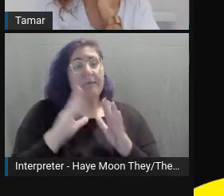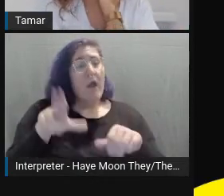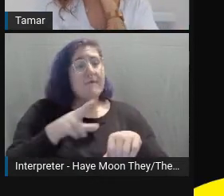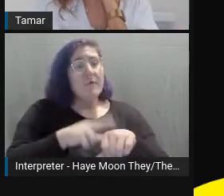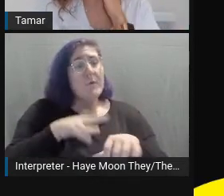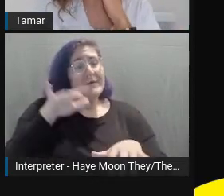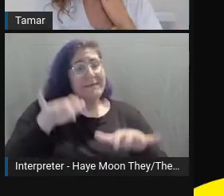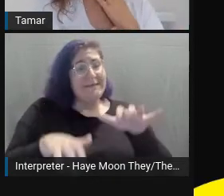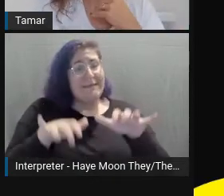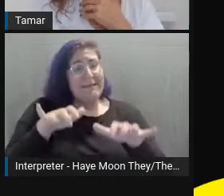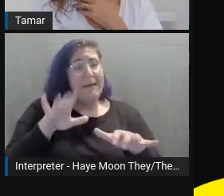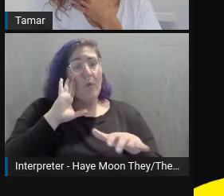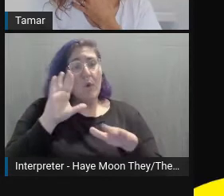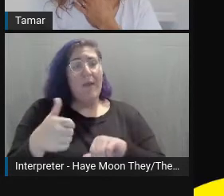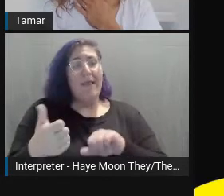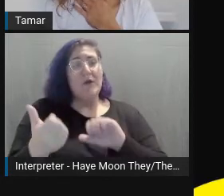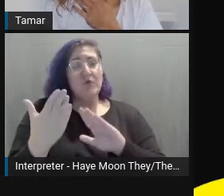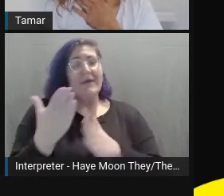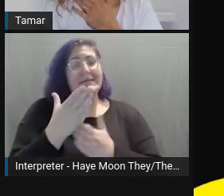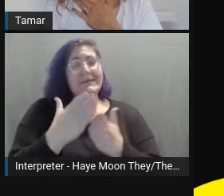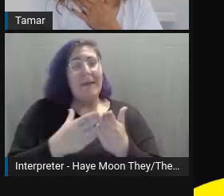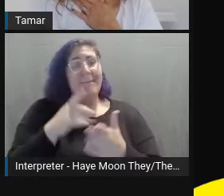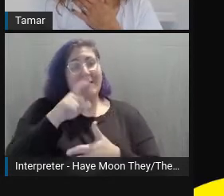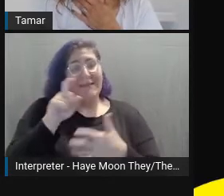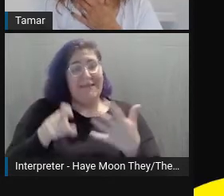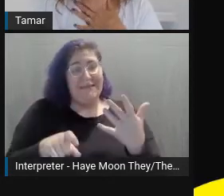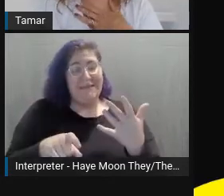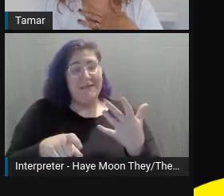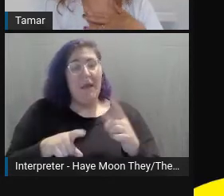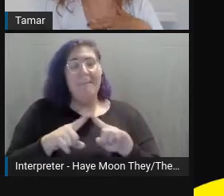from our view, but here we're talking specifically